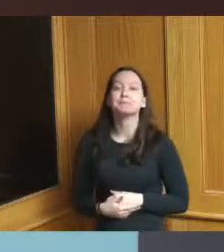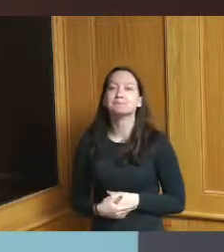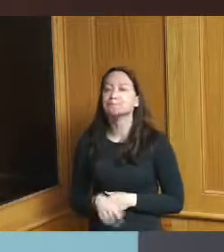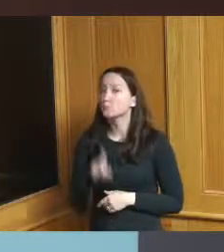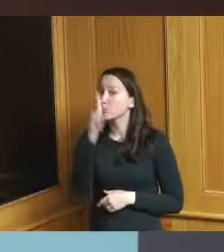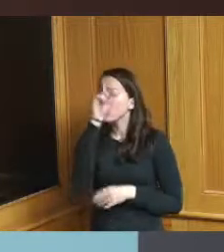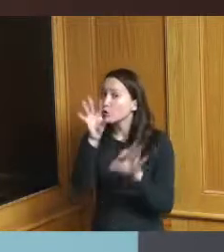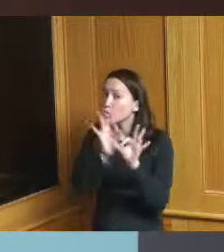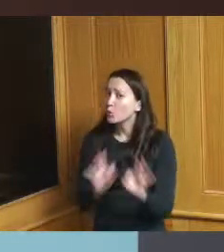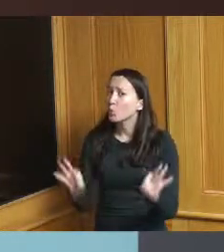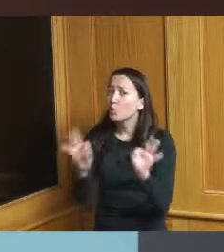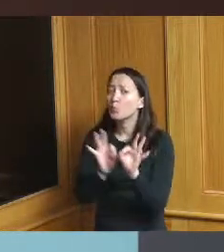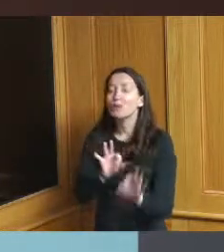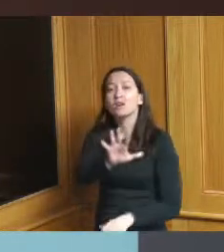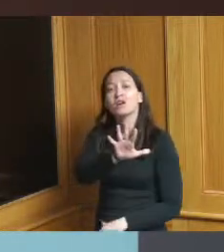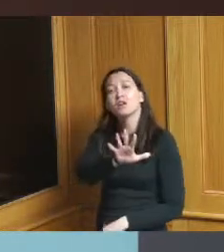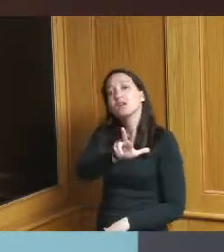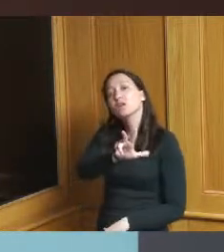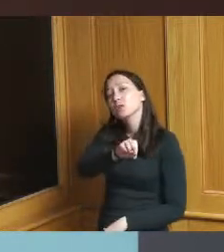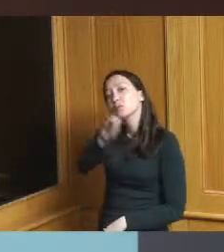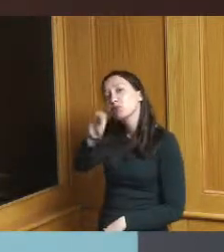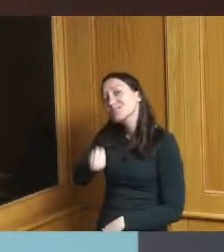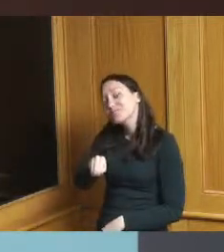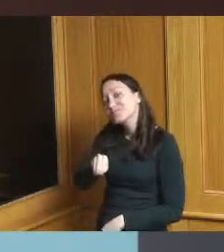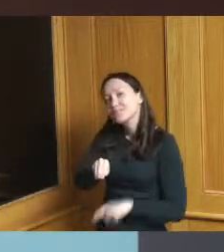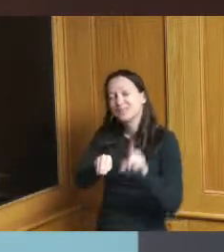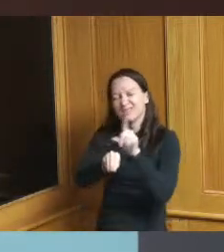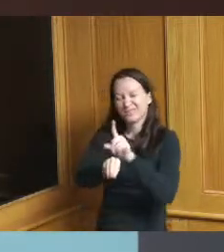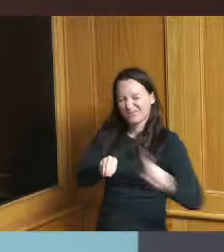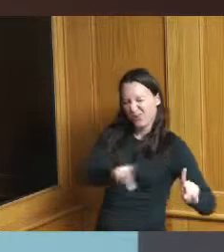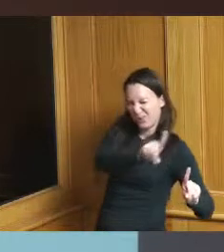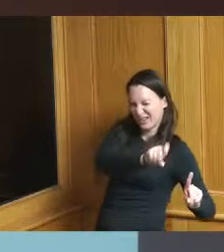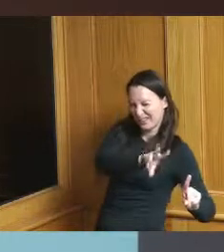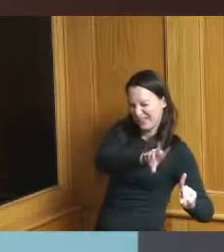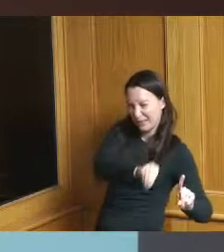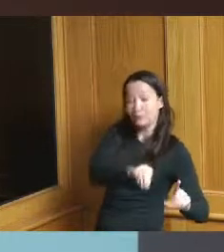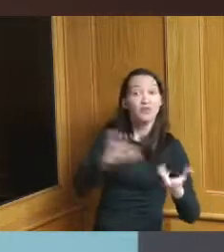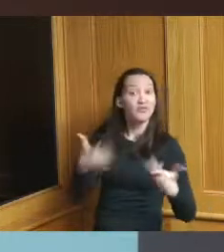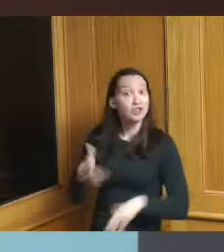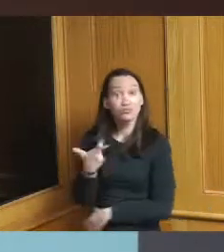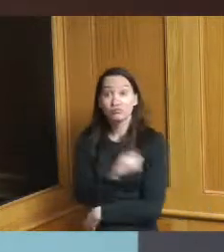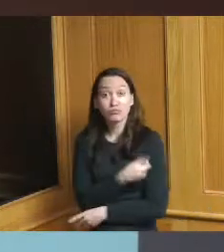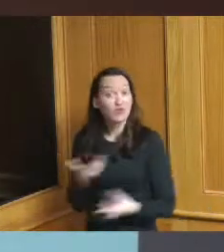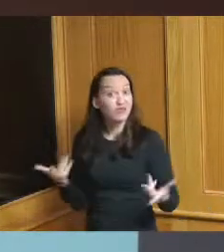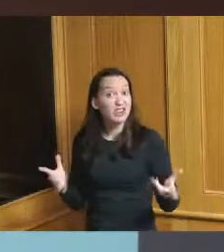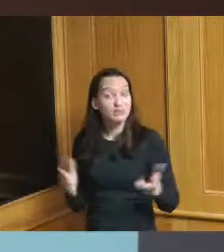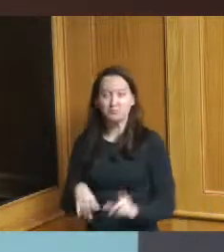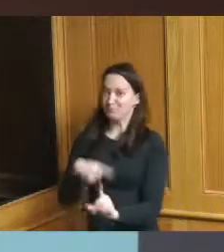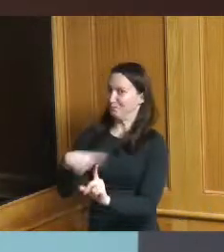to see that 53 percent of the 168 surveyed had received the vaccine so that's a good thing but